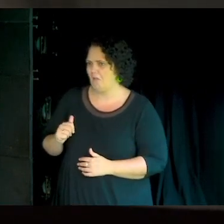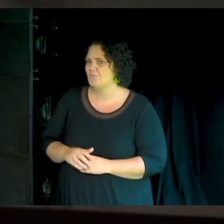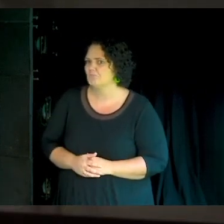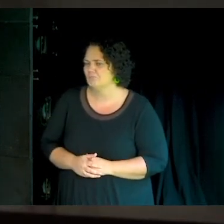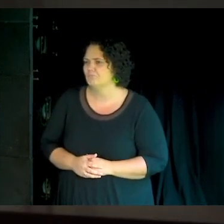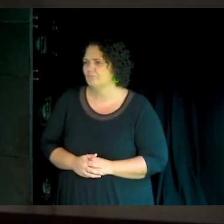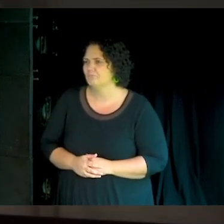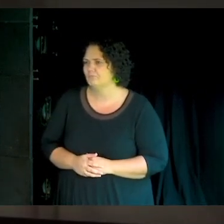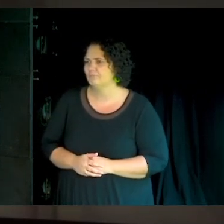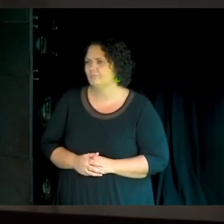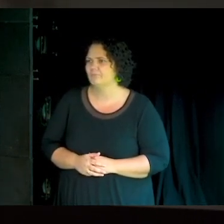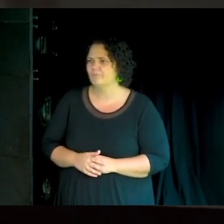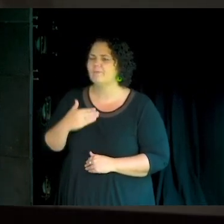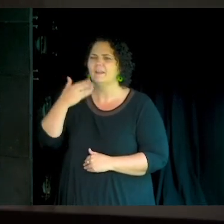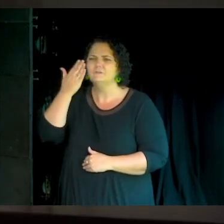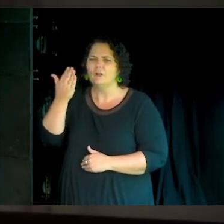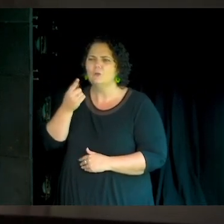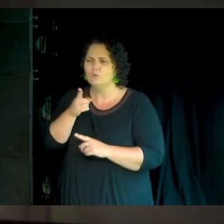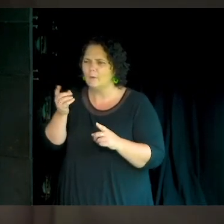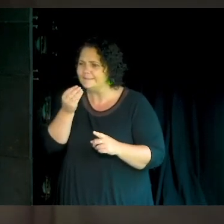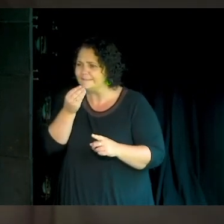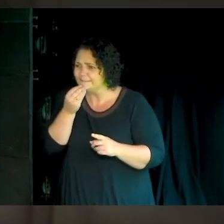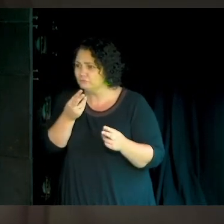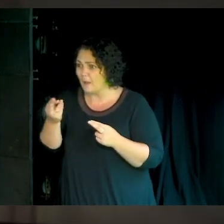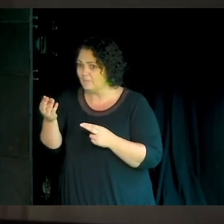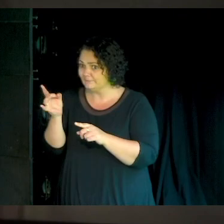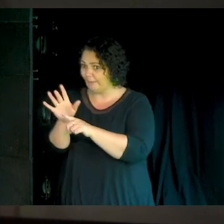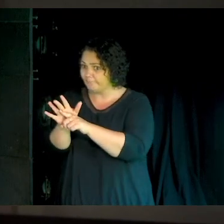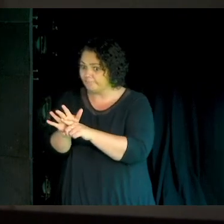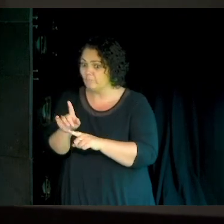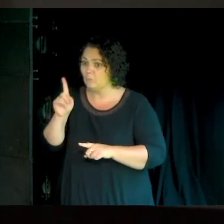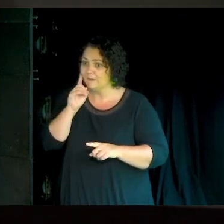not sure whether when you took the crap that you eat this part I know in asian culture from in my